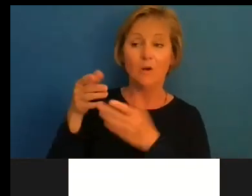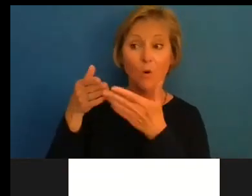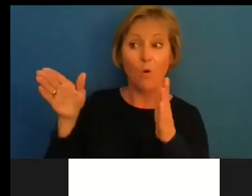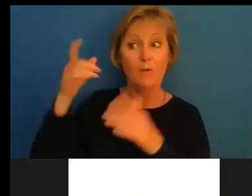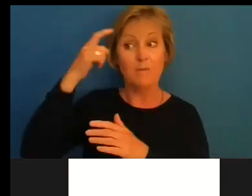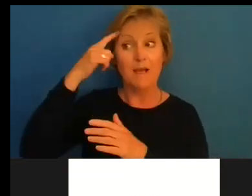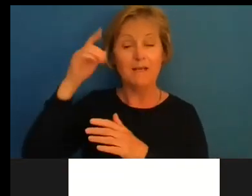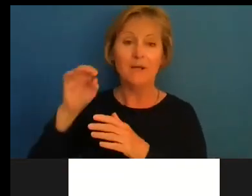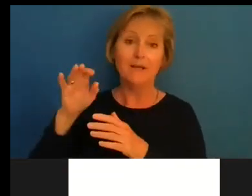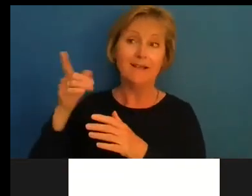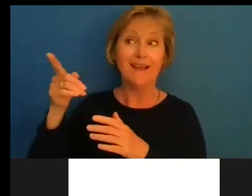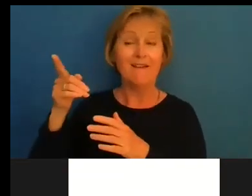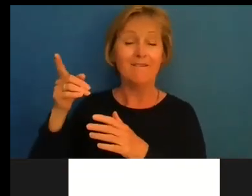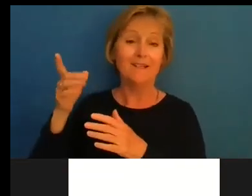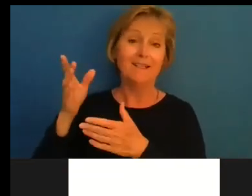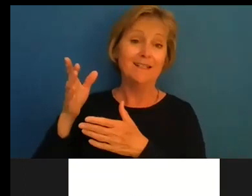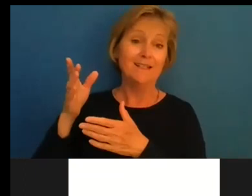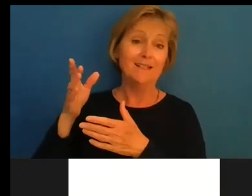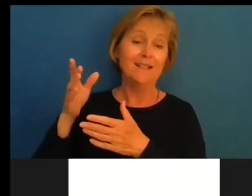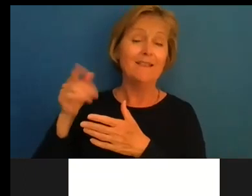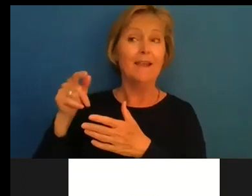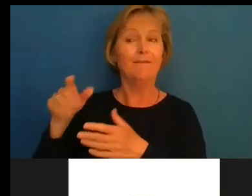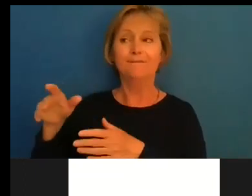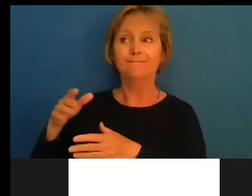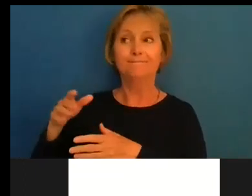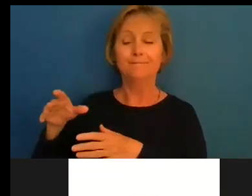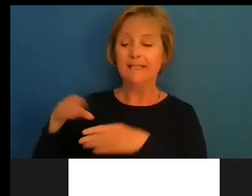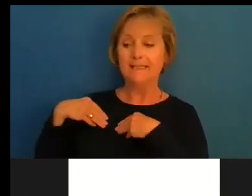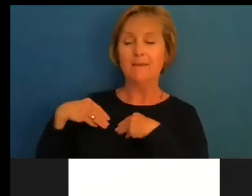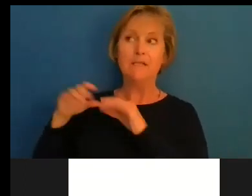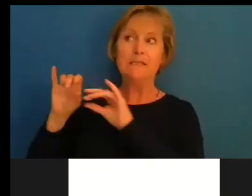but have succumb to the societal messaging of that fatness and fatphobia,